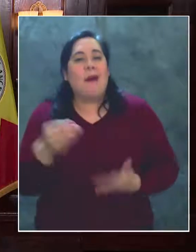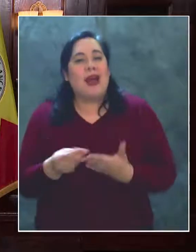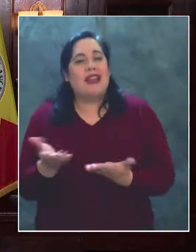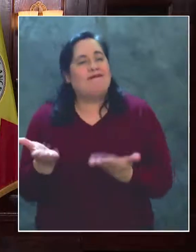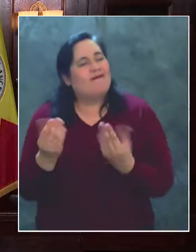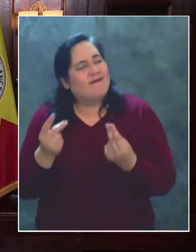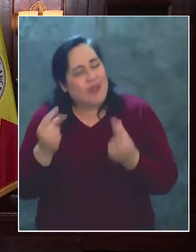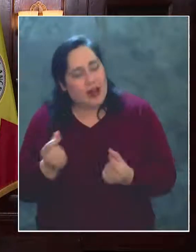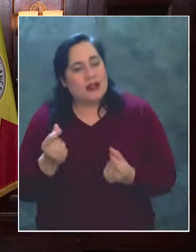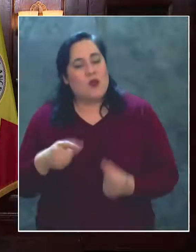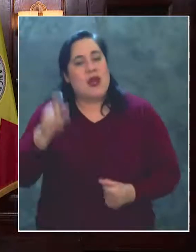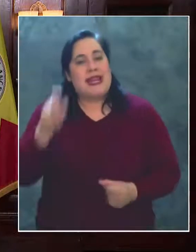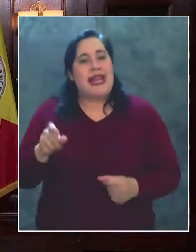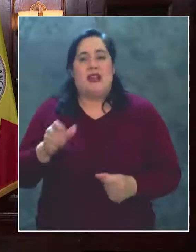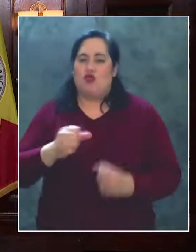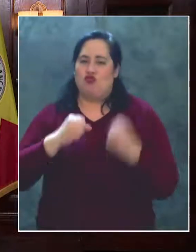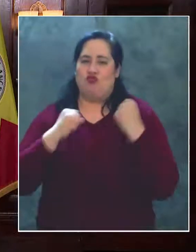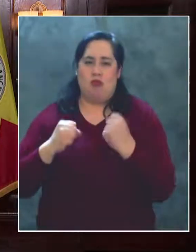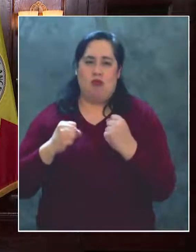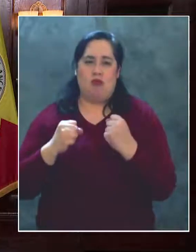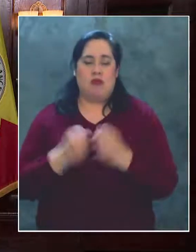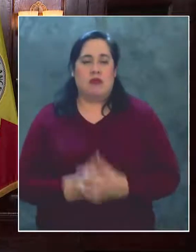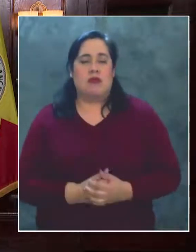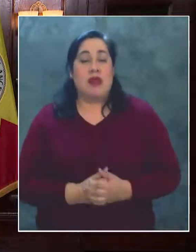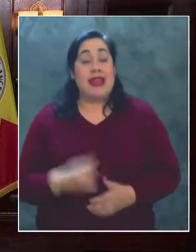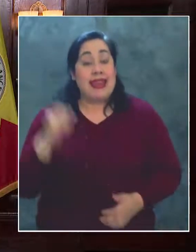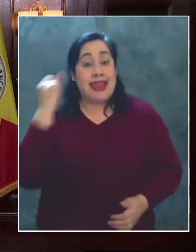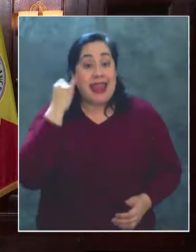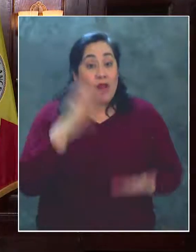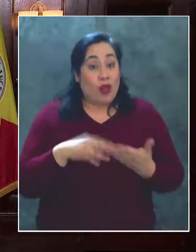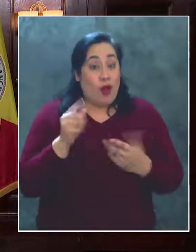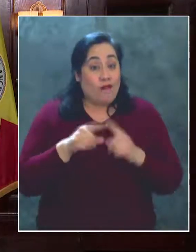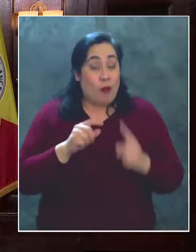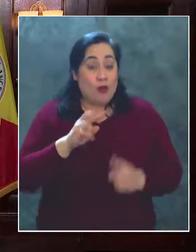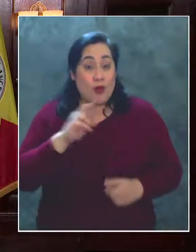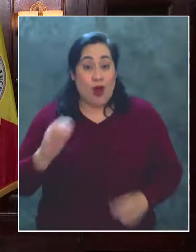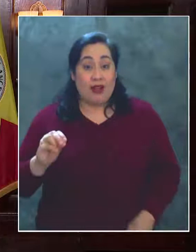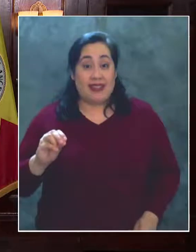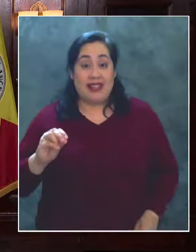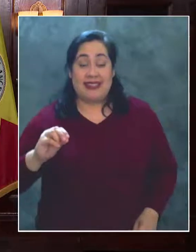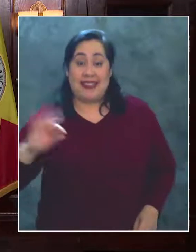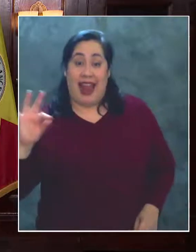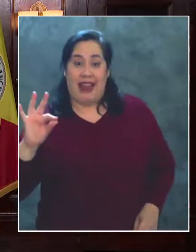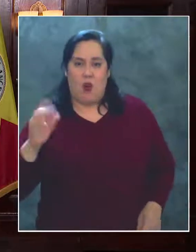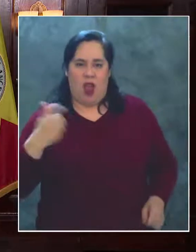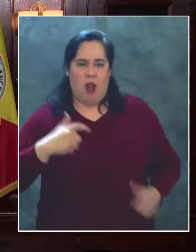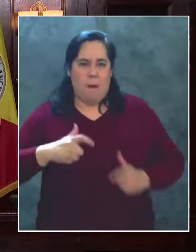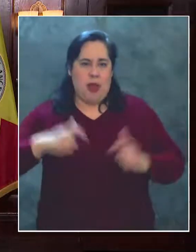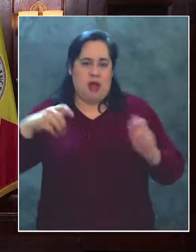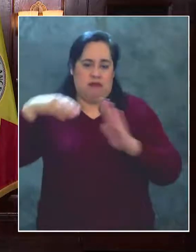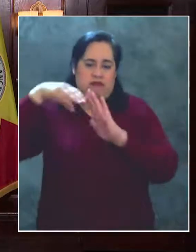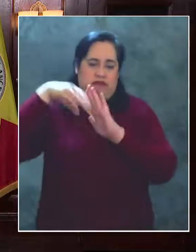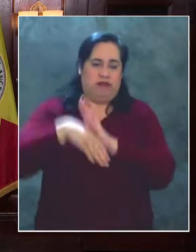AND WE NEED IT TO COME STRONGLY. IF WE LEARNED ANYTHING FROM 2009 AND THE GREAT RECESSION, IS CONGRESS AND THE